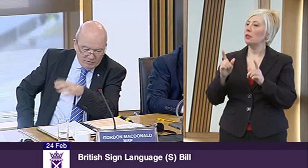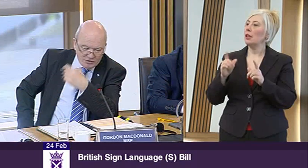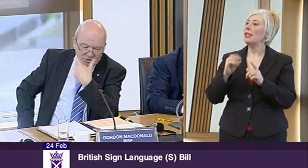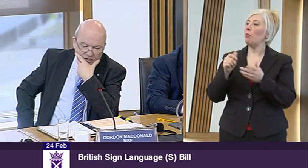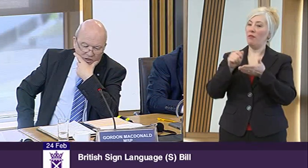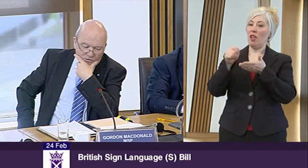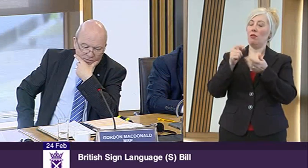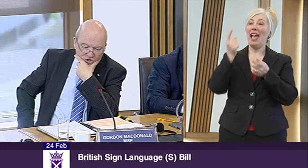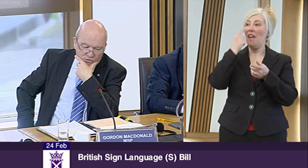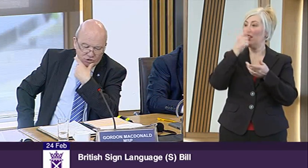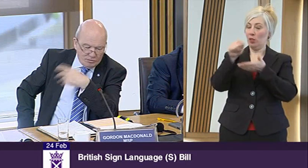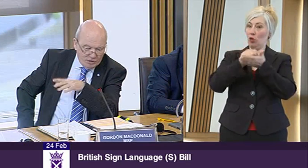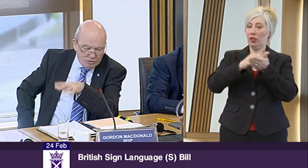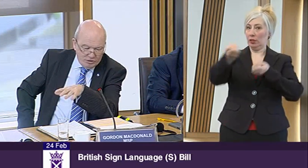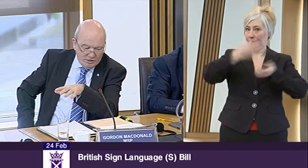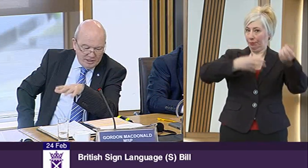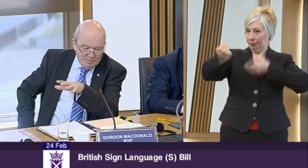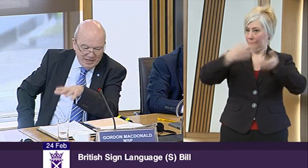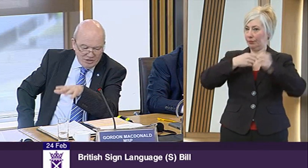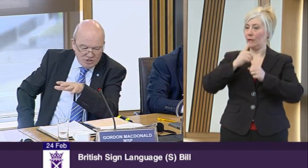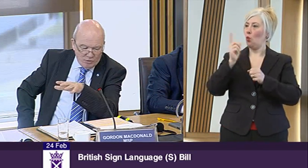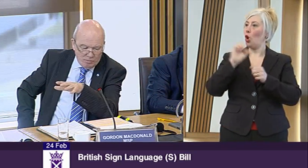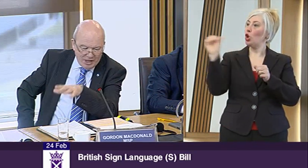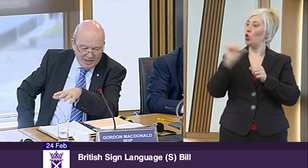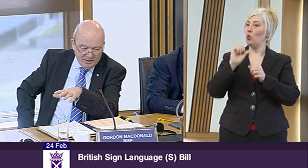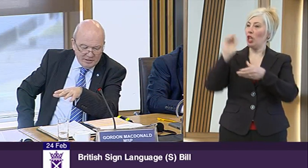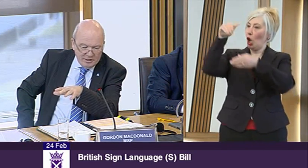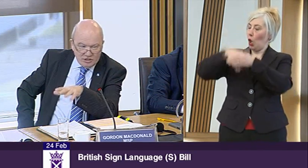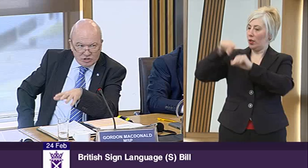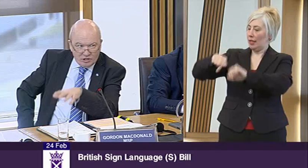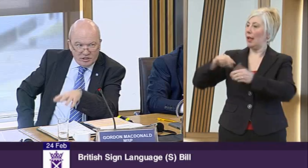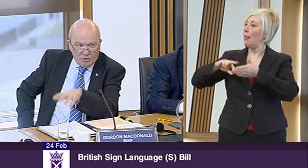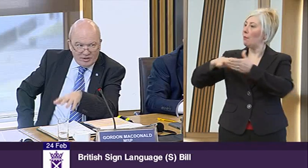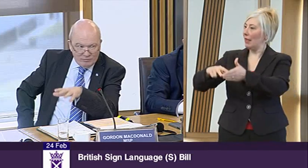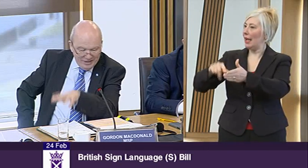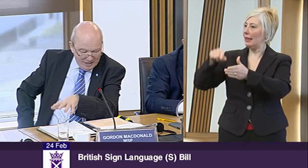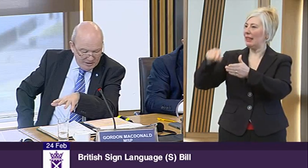heard in some written evidence that information on what should be included in a BSL plan is